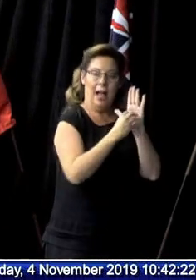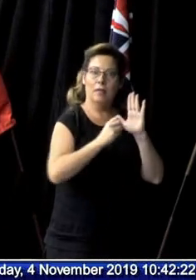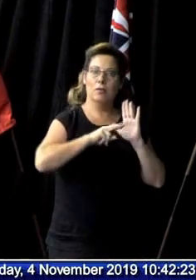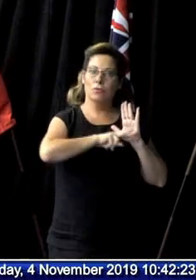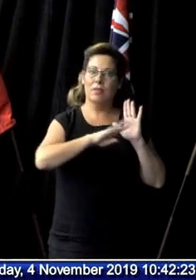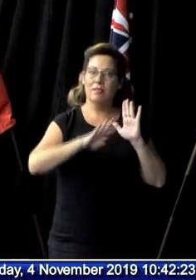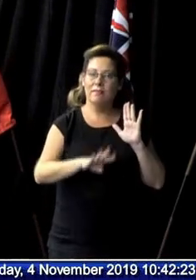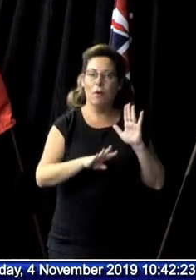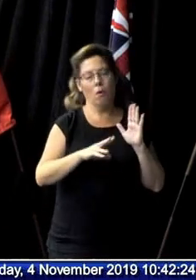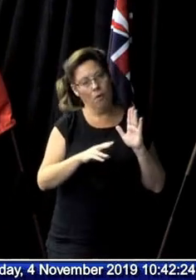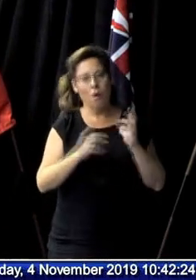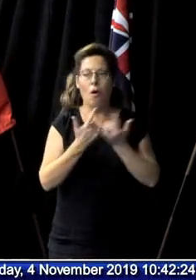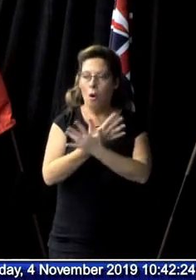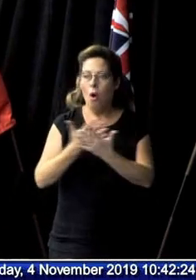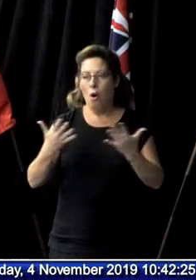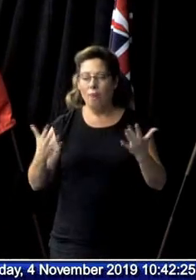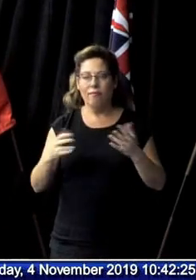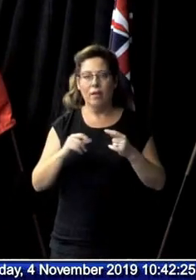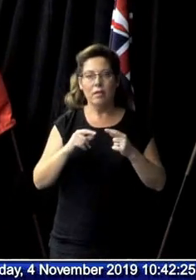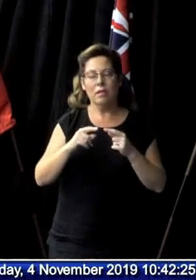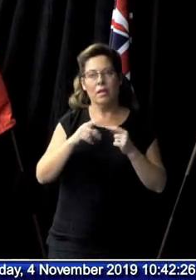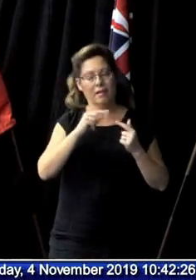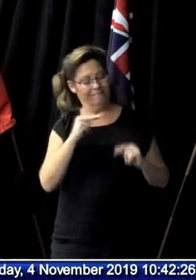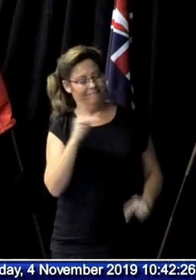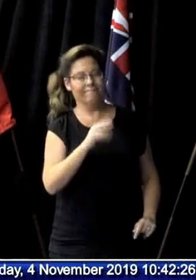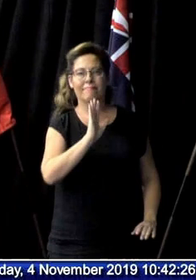recognised as an economic, social and cultural right rather than a civil right.